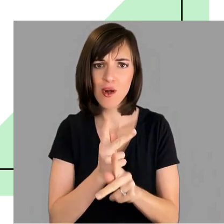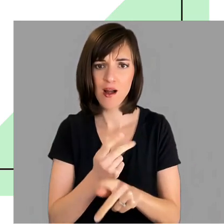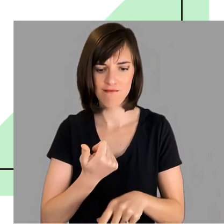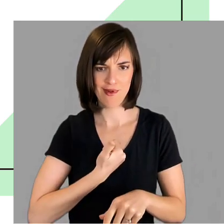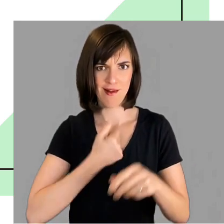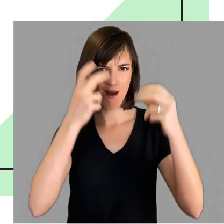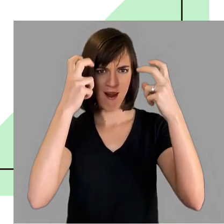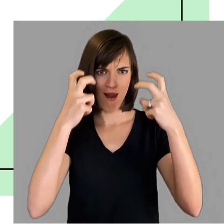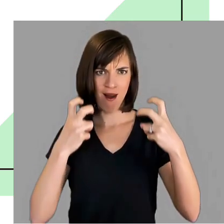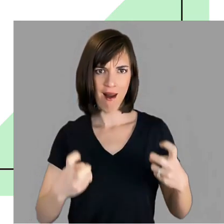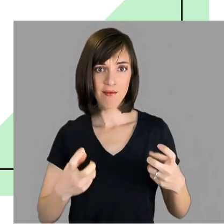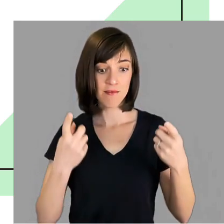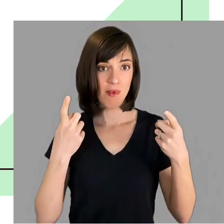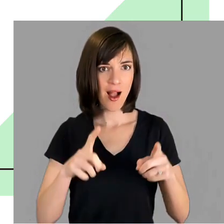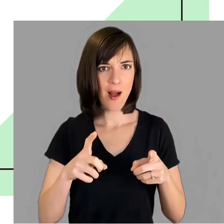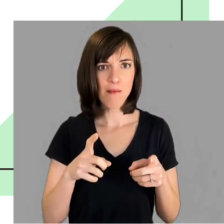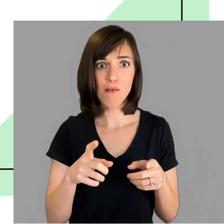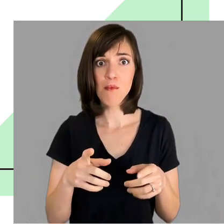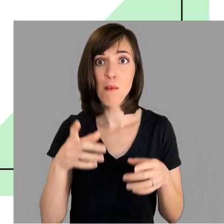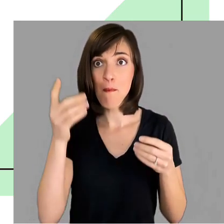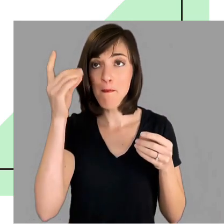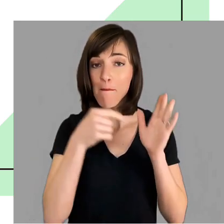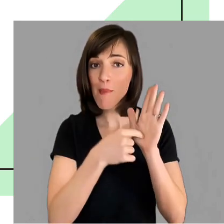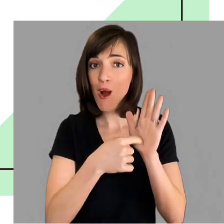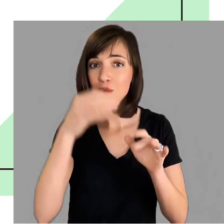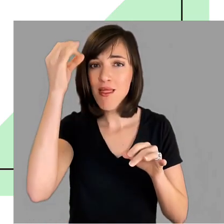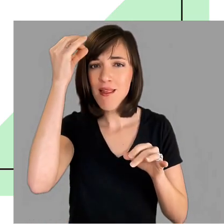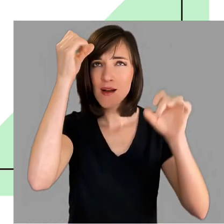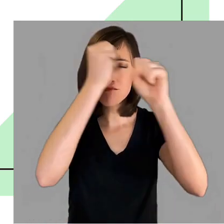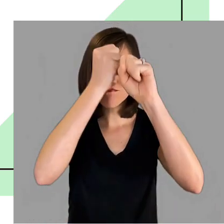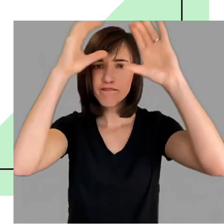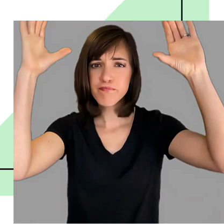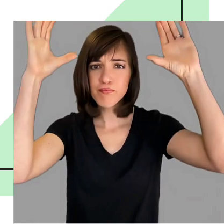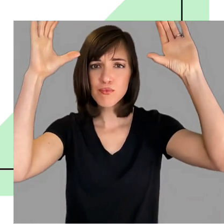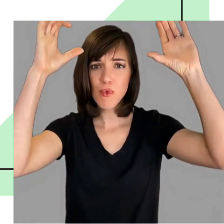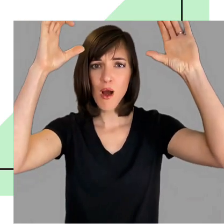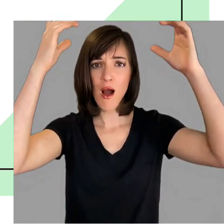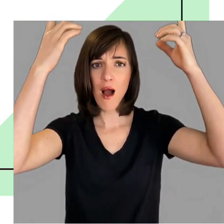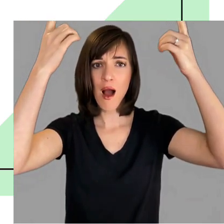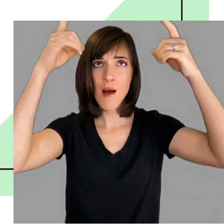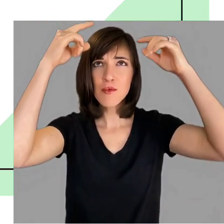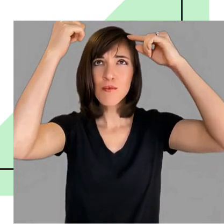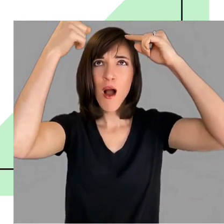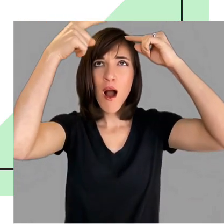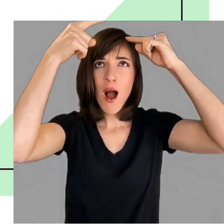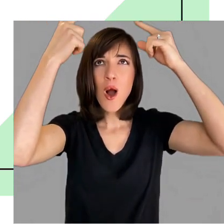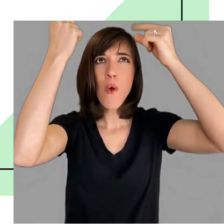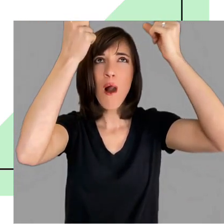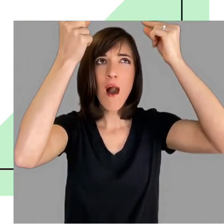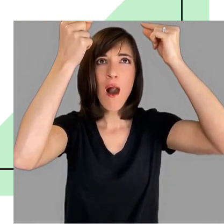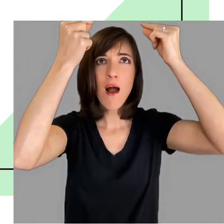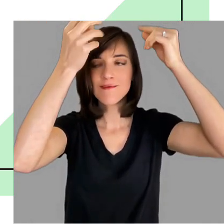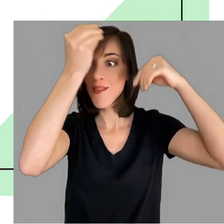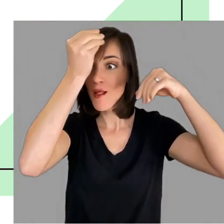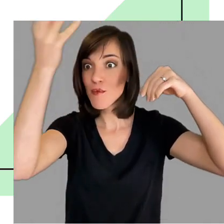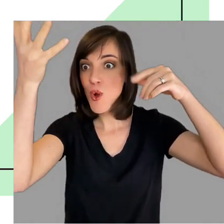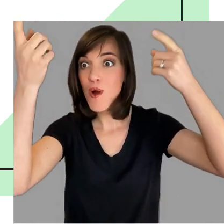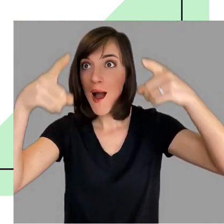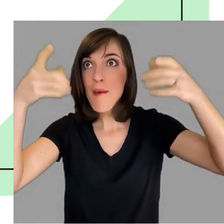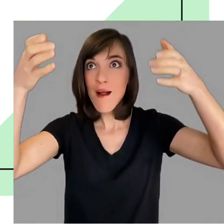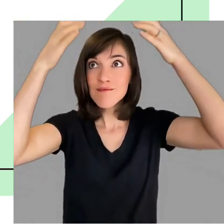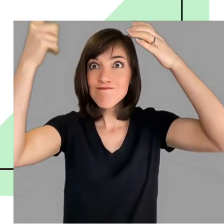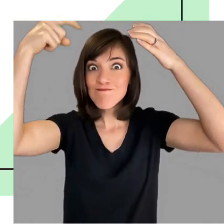to show students what's happening as you cognitively process information.